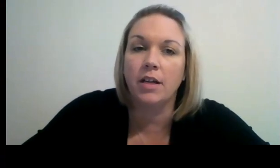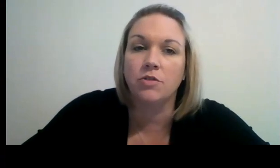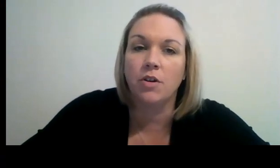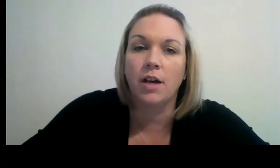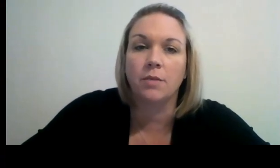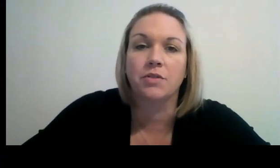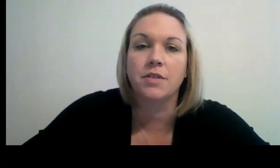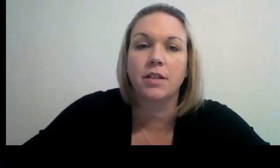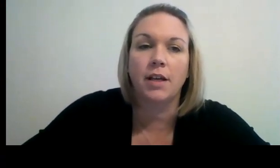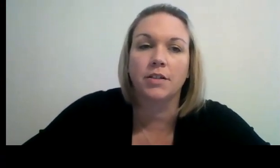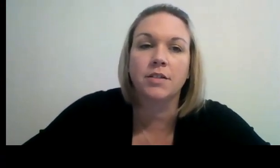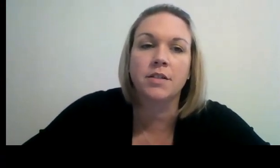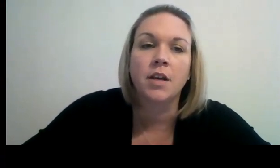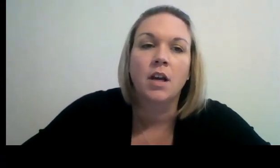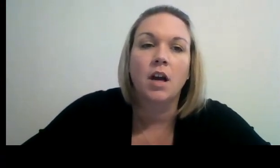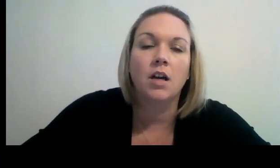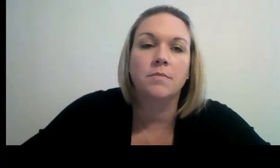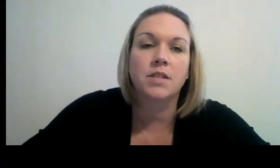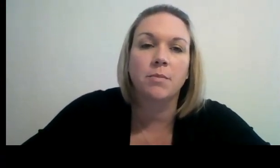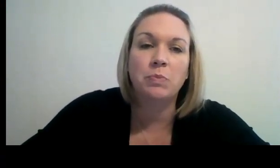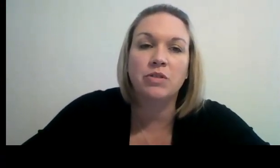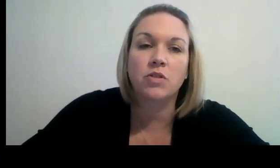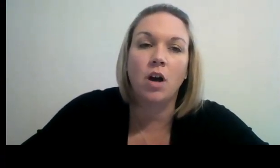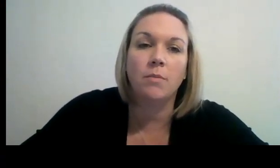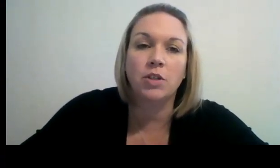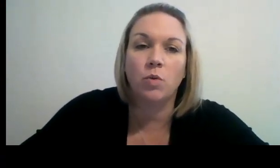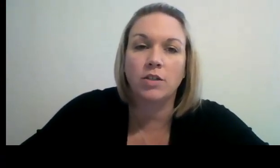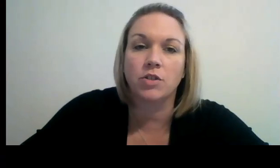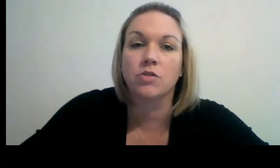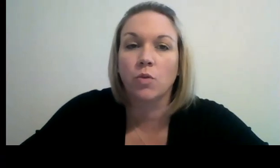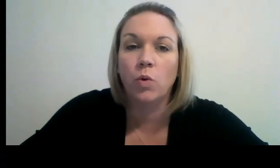and you know how to produce the letters, um, some of the most common questions or